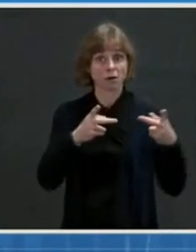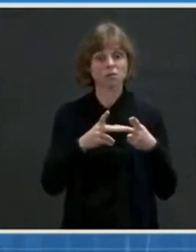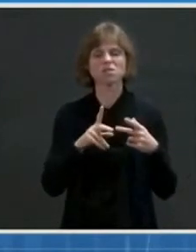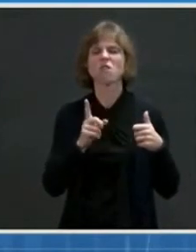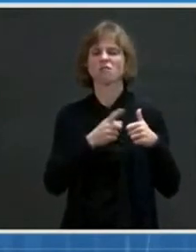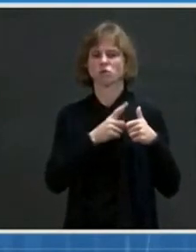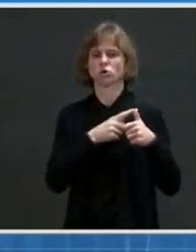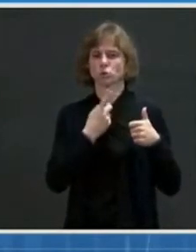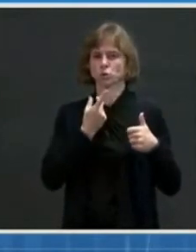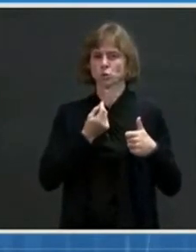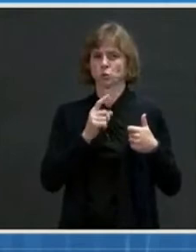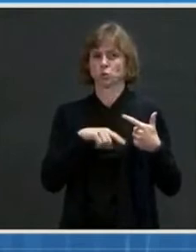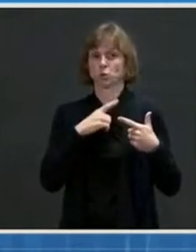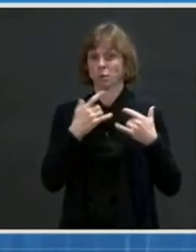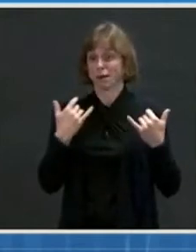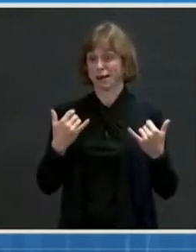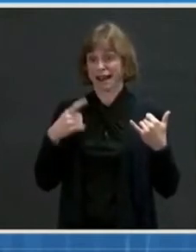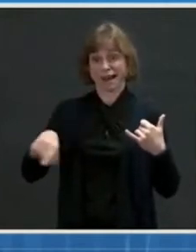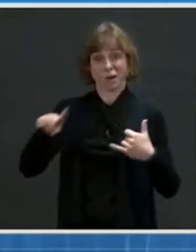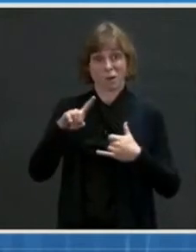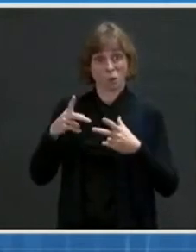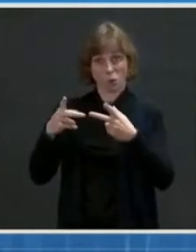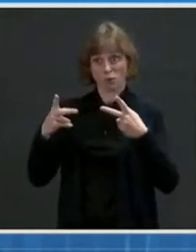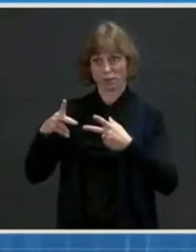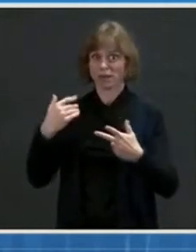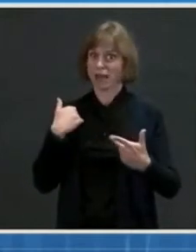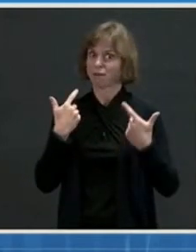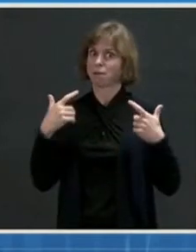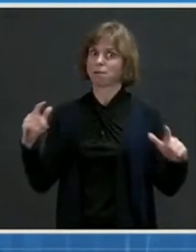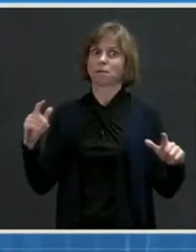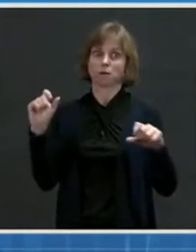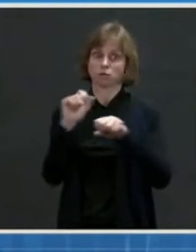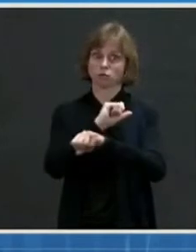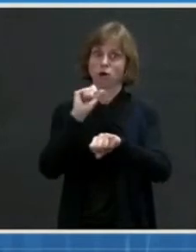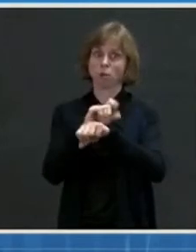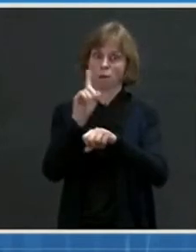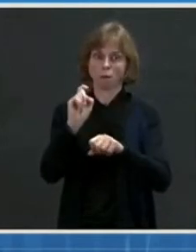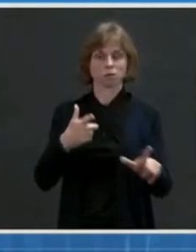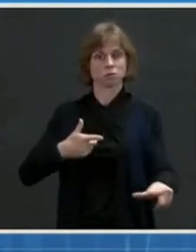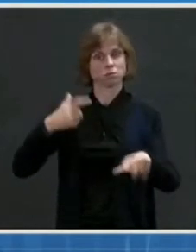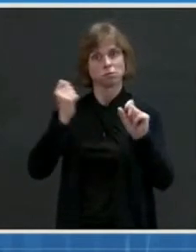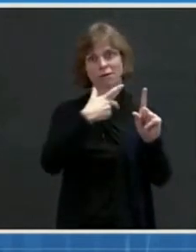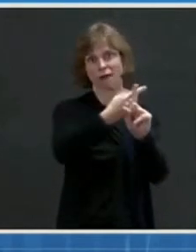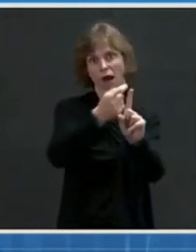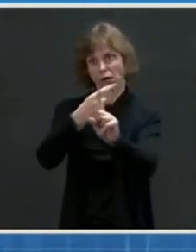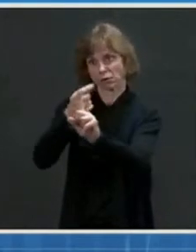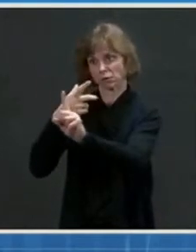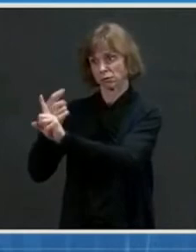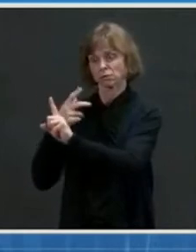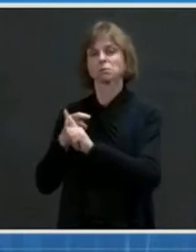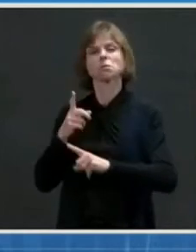KNOW, ONLY THE FIRST STEP. SITES AROUND THE COUNTRY HAVE A SIGNIFICANT JOB AHEAD OF THEM, TO QUICKLY VACCINATE THE